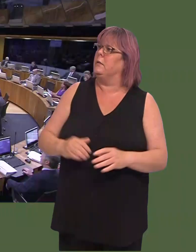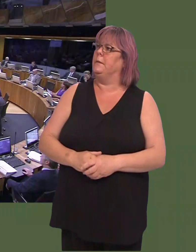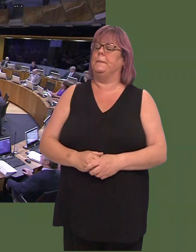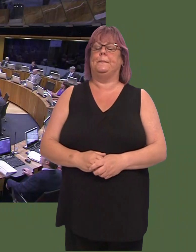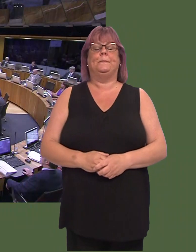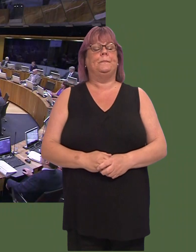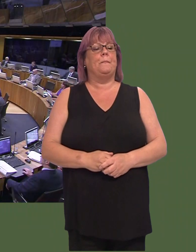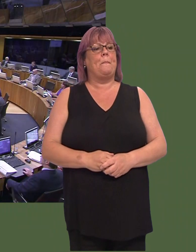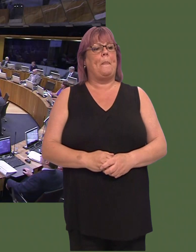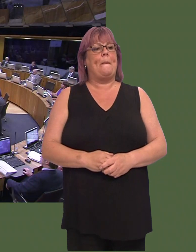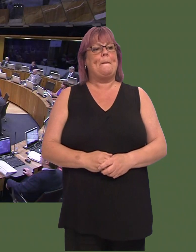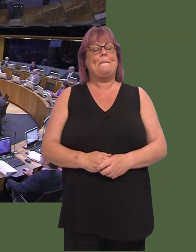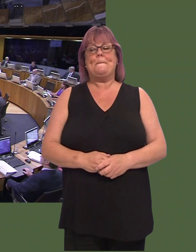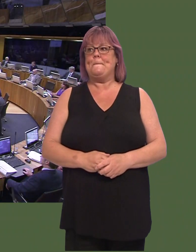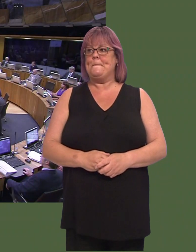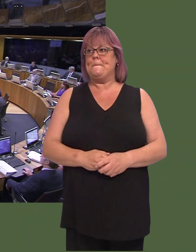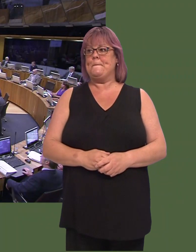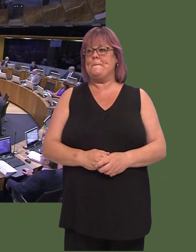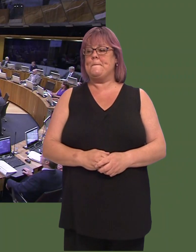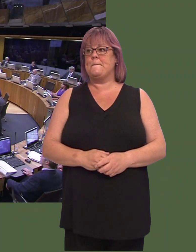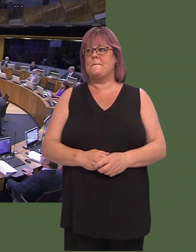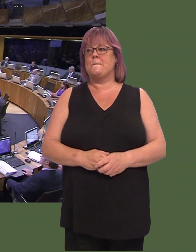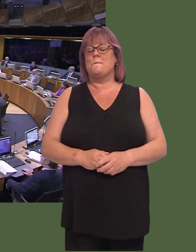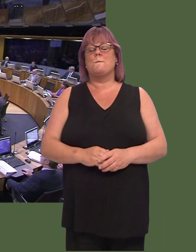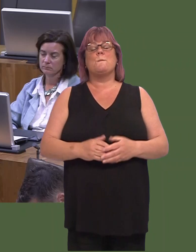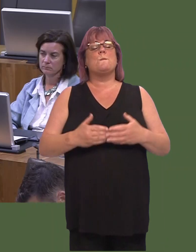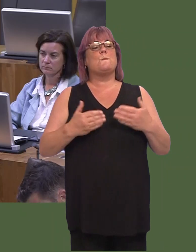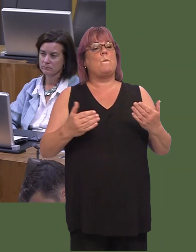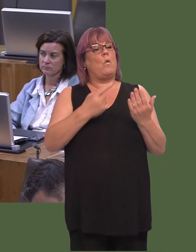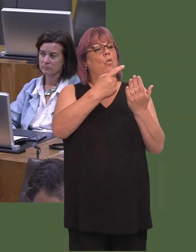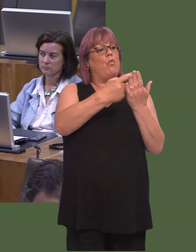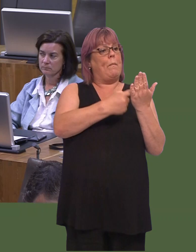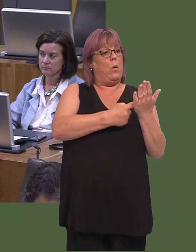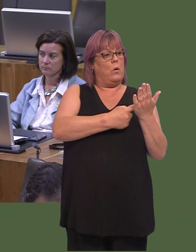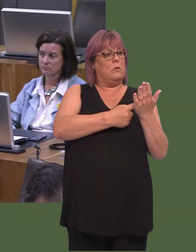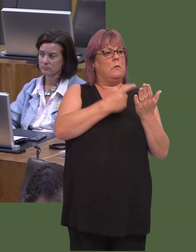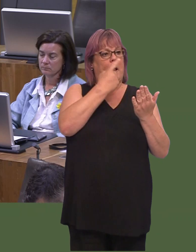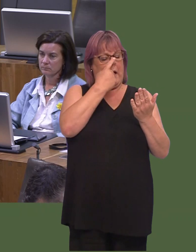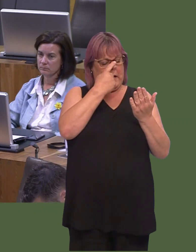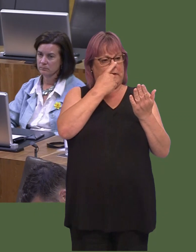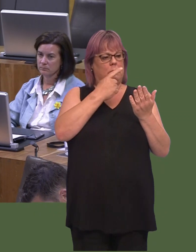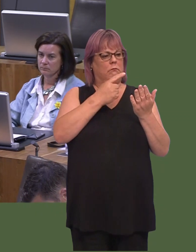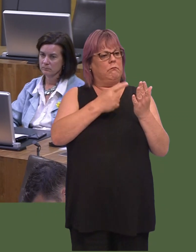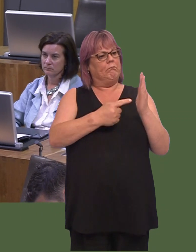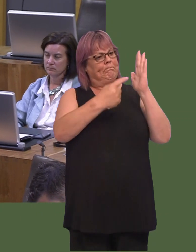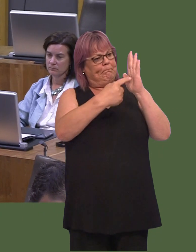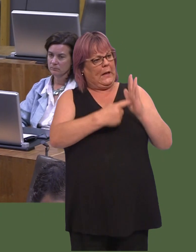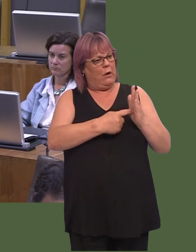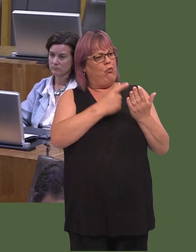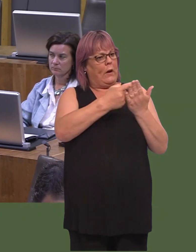Carwyn Jones AM: Well, my understanding is that the report makes one key recommendation and 27 separate recommendations.